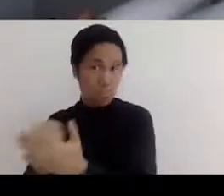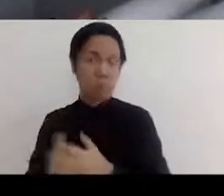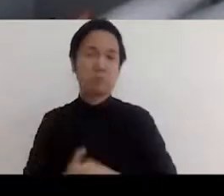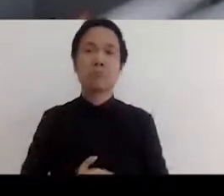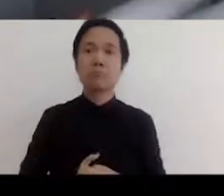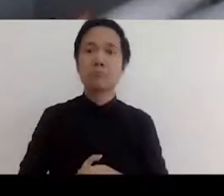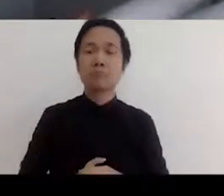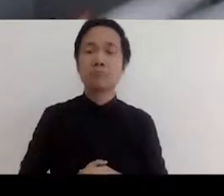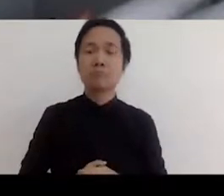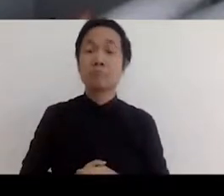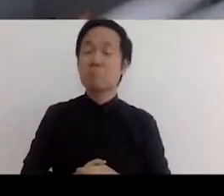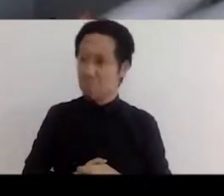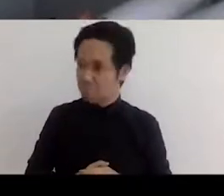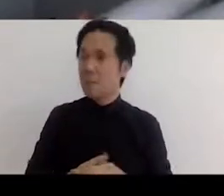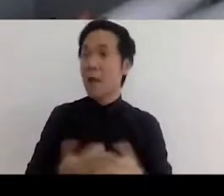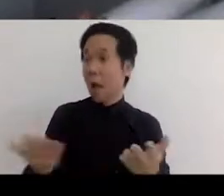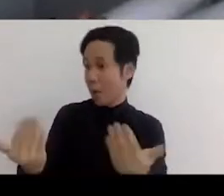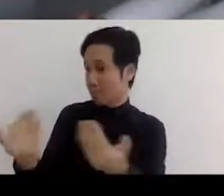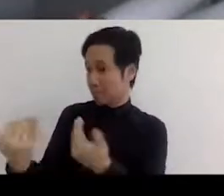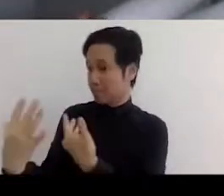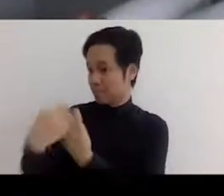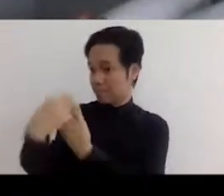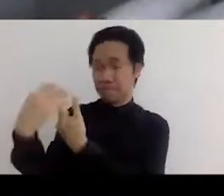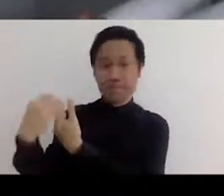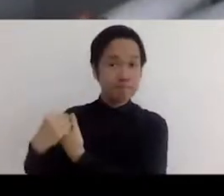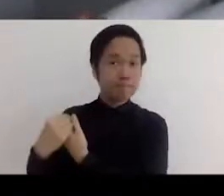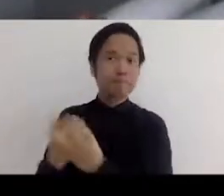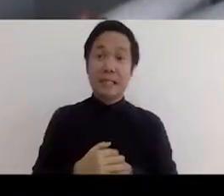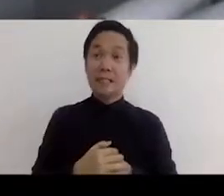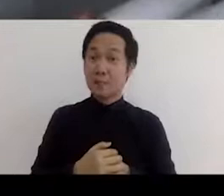that we need to be focused on in this response and recovery.